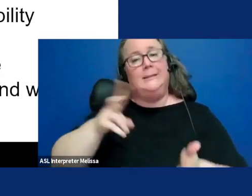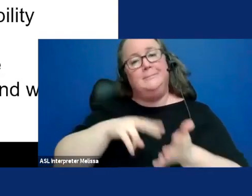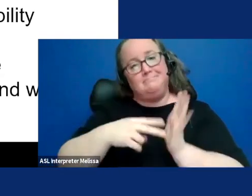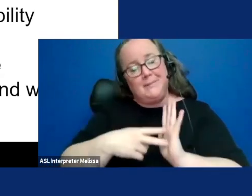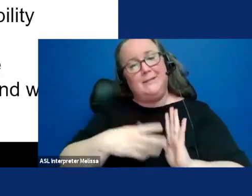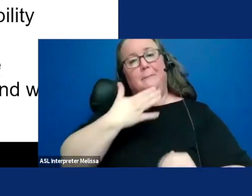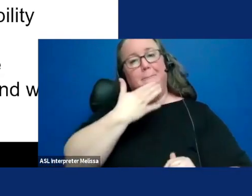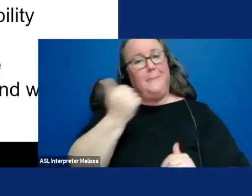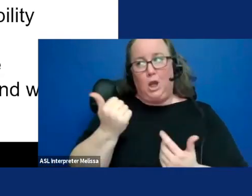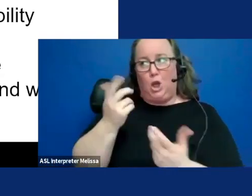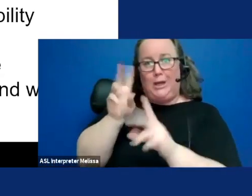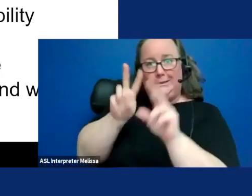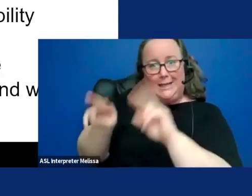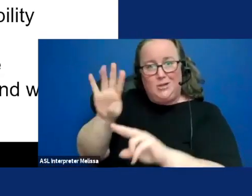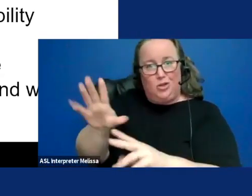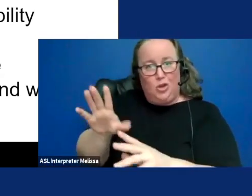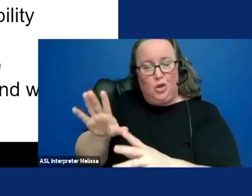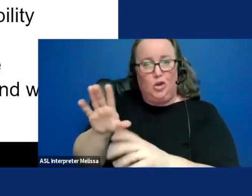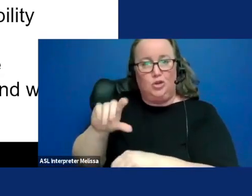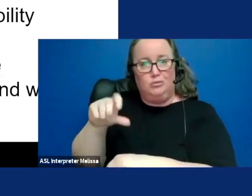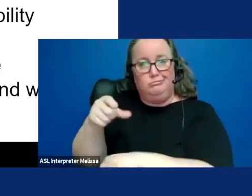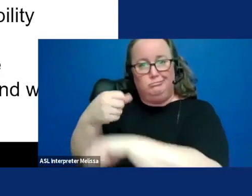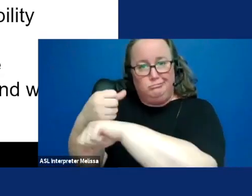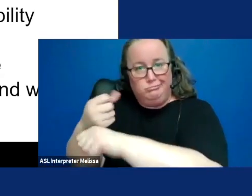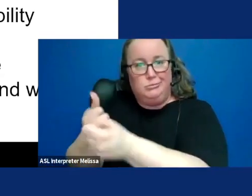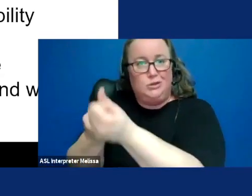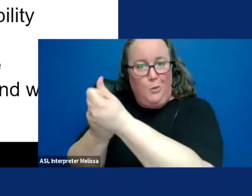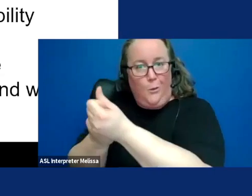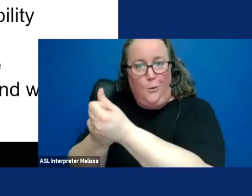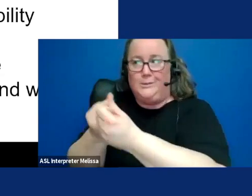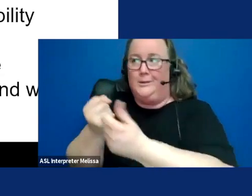supports in place with the context that they're actually living in?